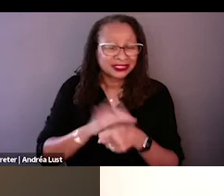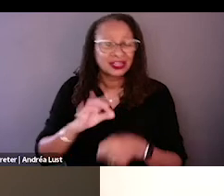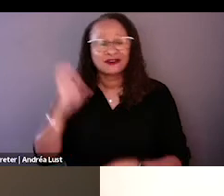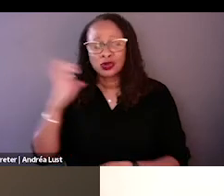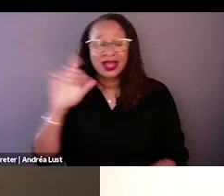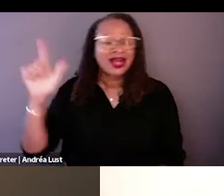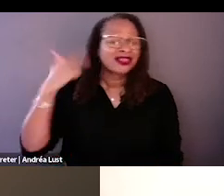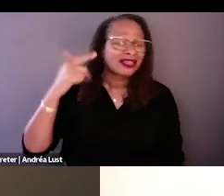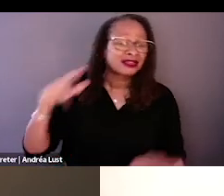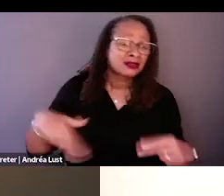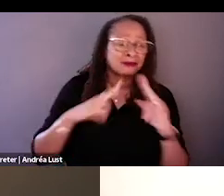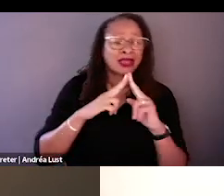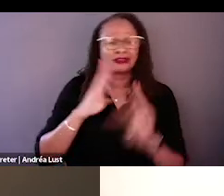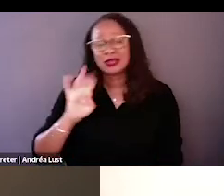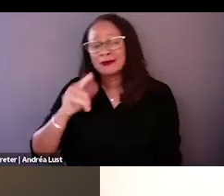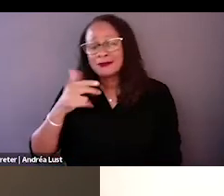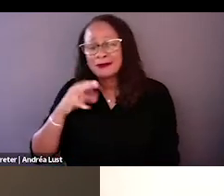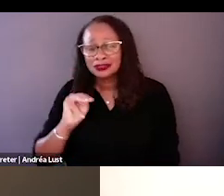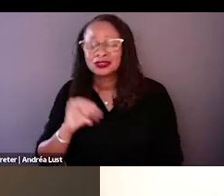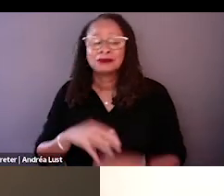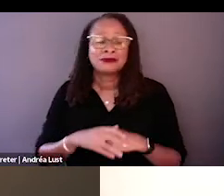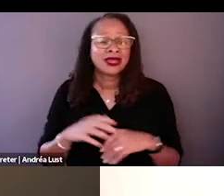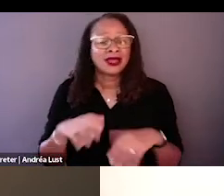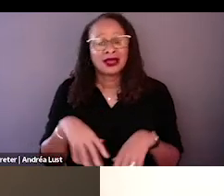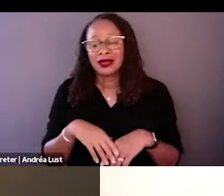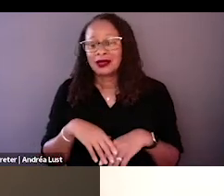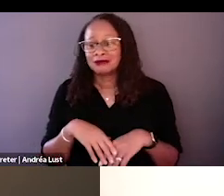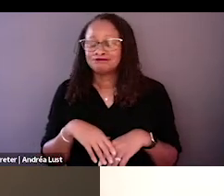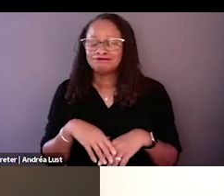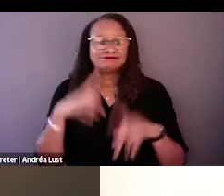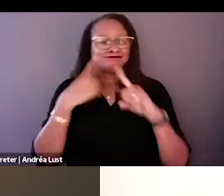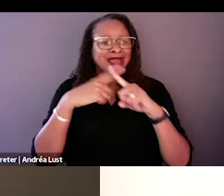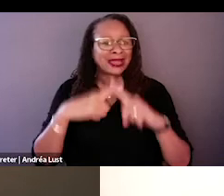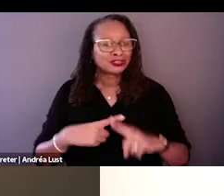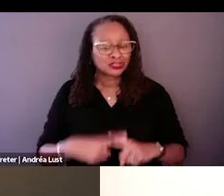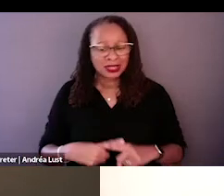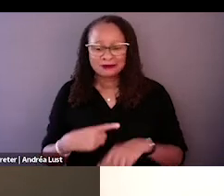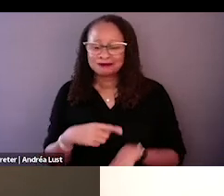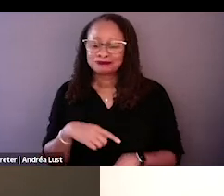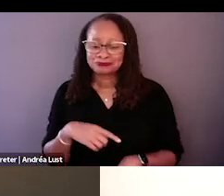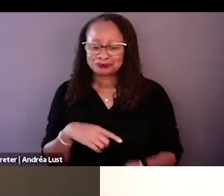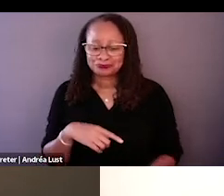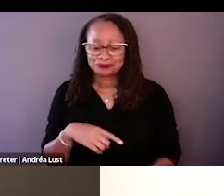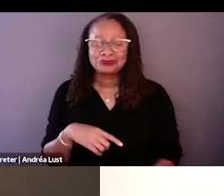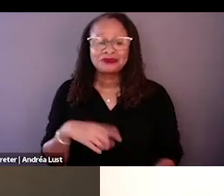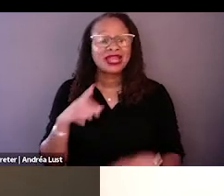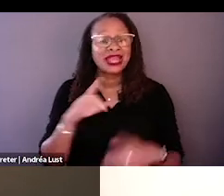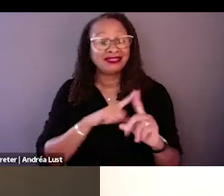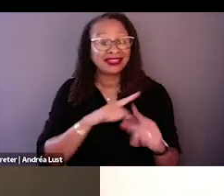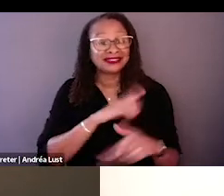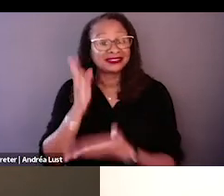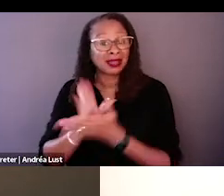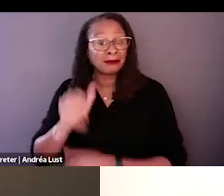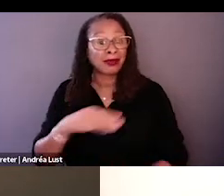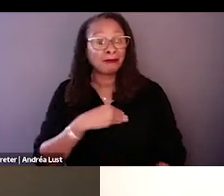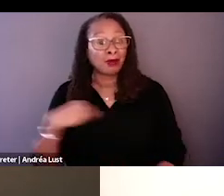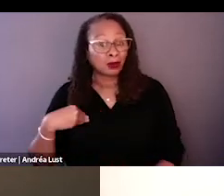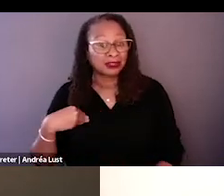When it was over, which came quickly because we have three minutes of this rare material.